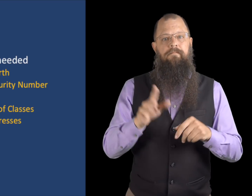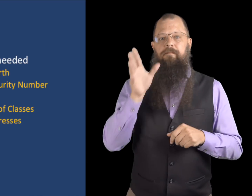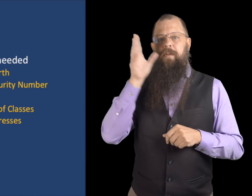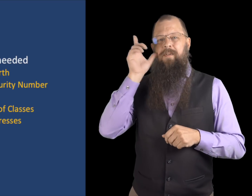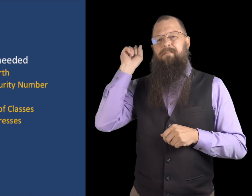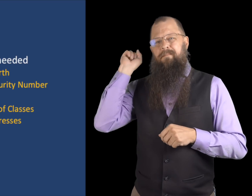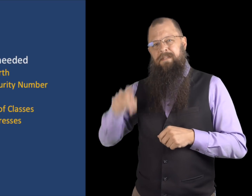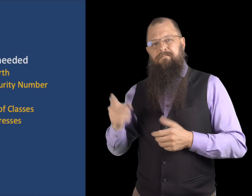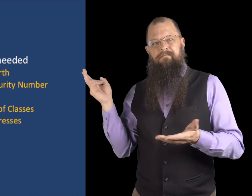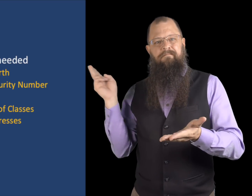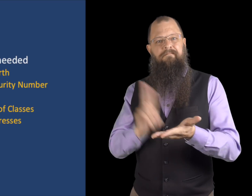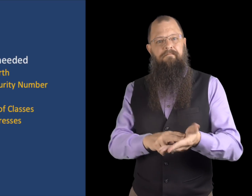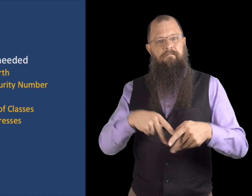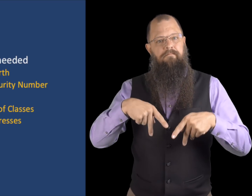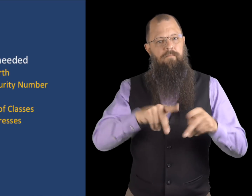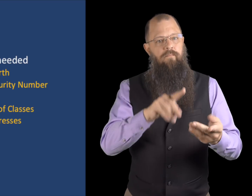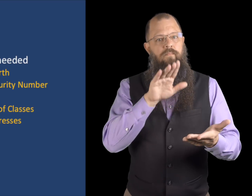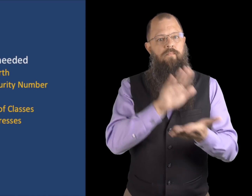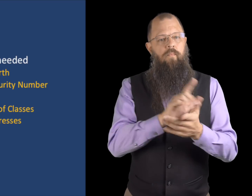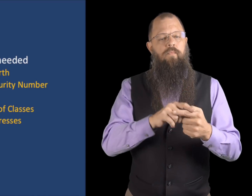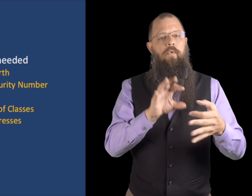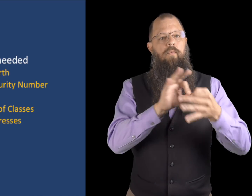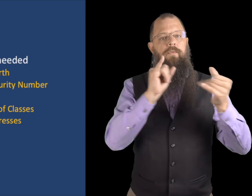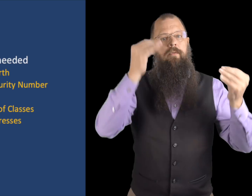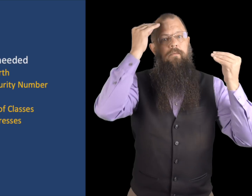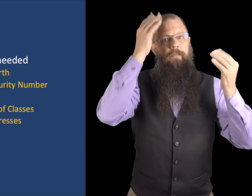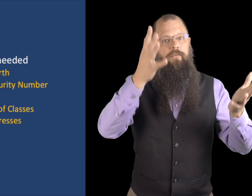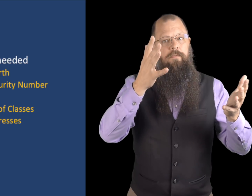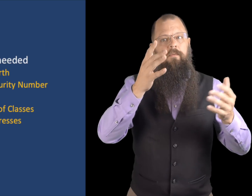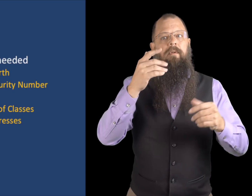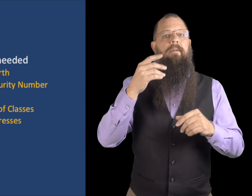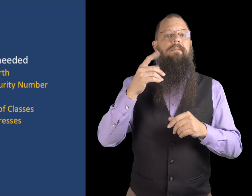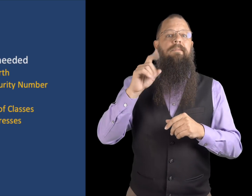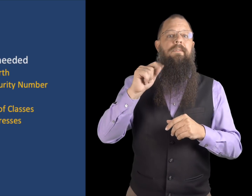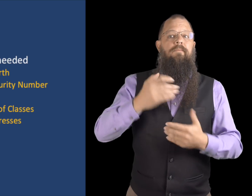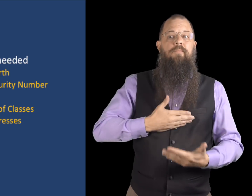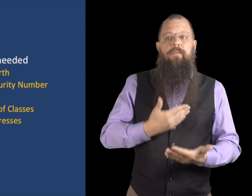Consent must be obtained from the parents in order for a school to release